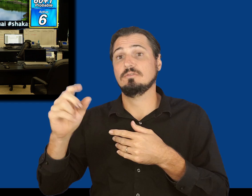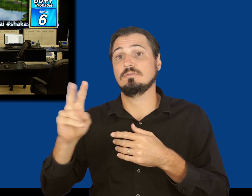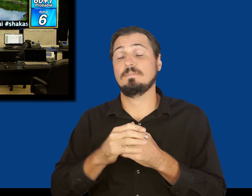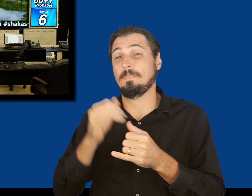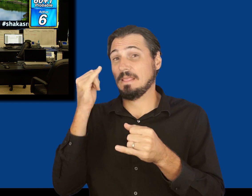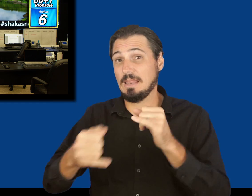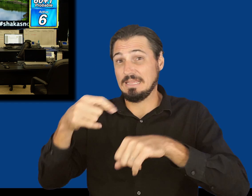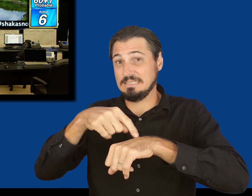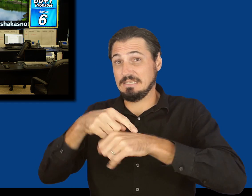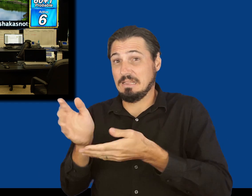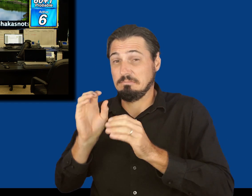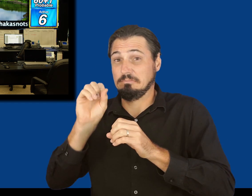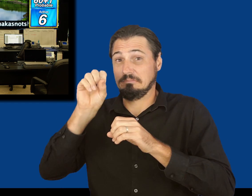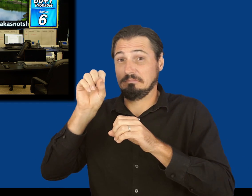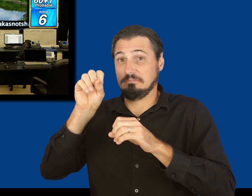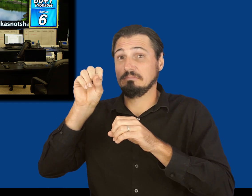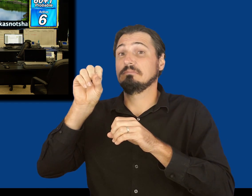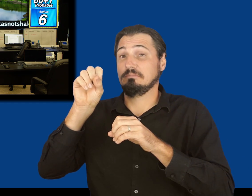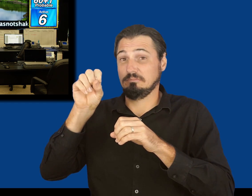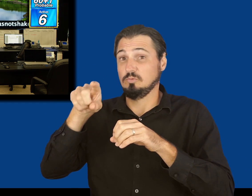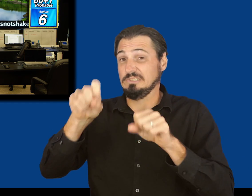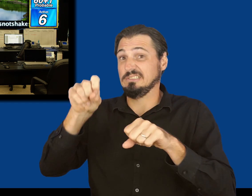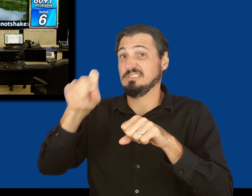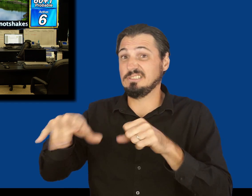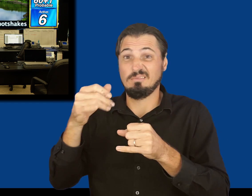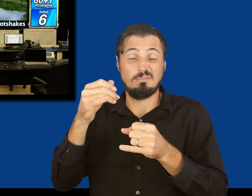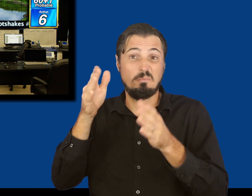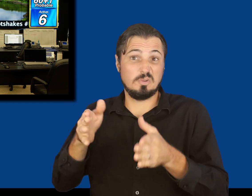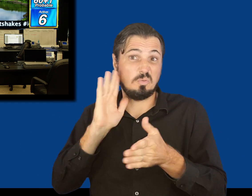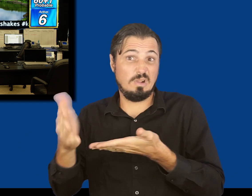the final collection from the ballot boxes will be at 7 p.m.